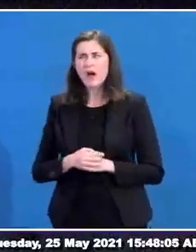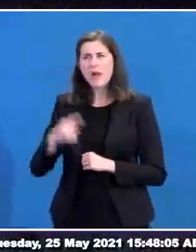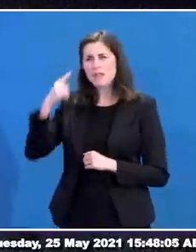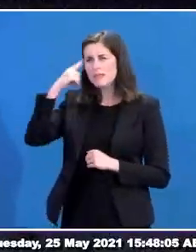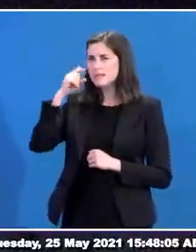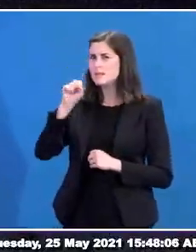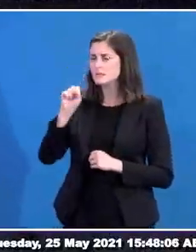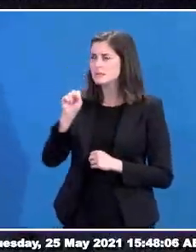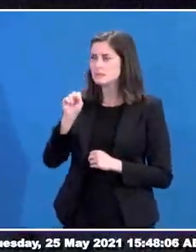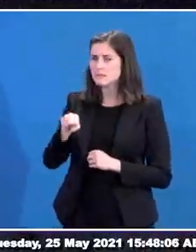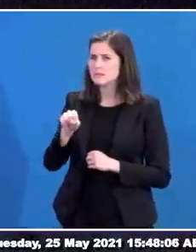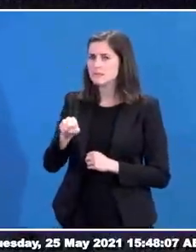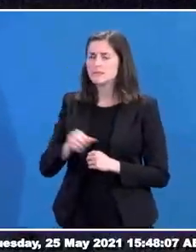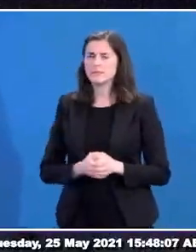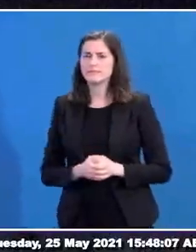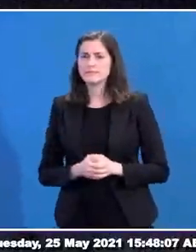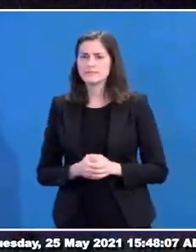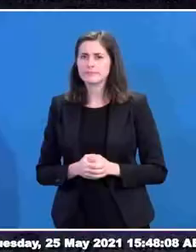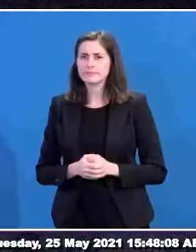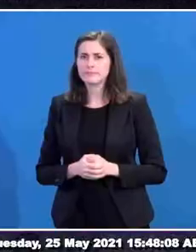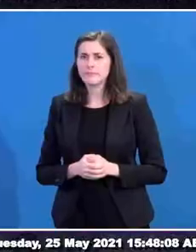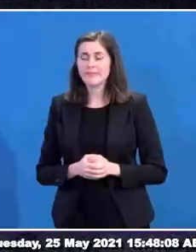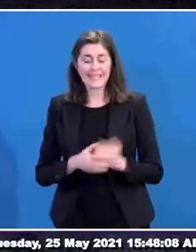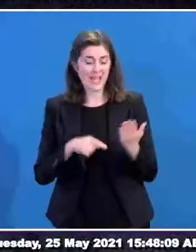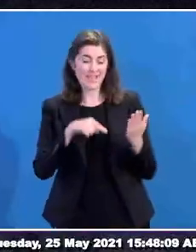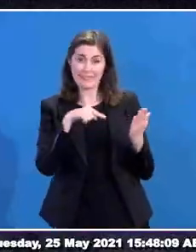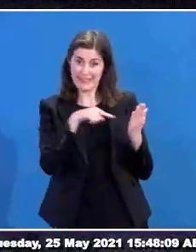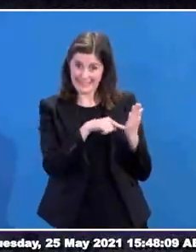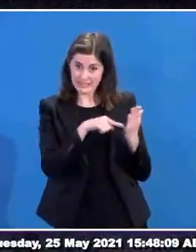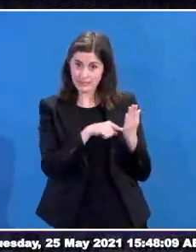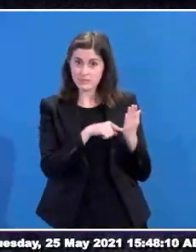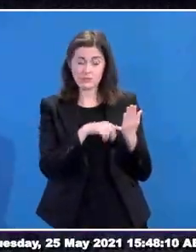And for the purposes of this report, is it fair to say